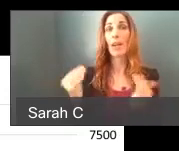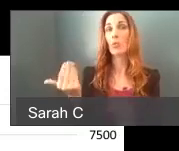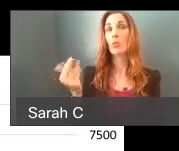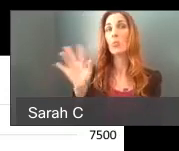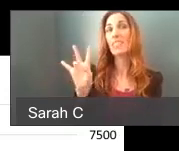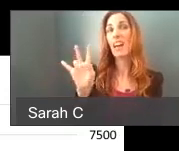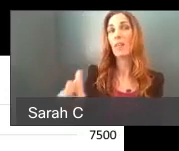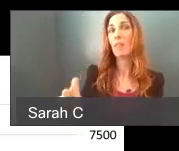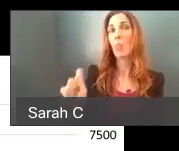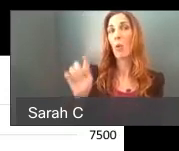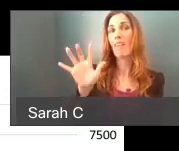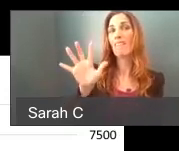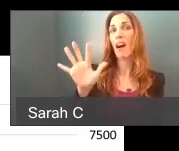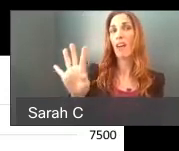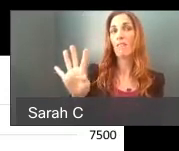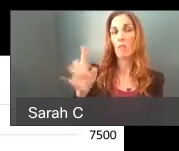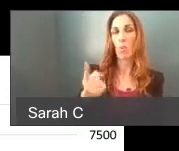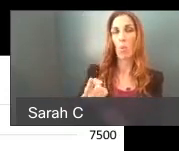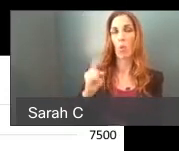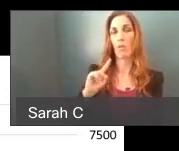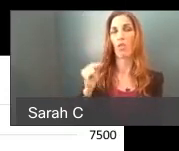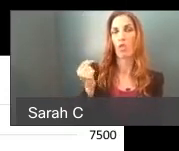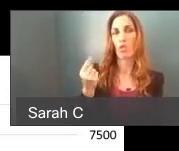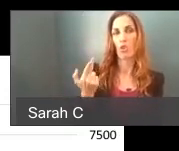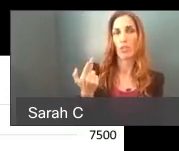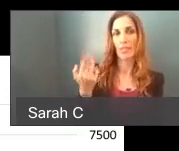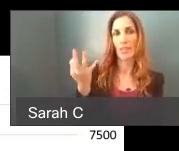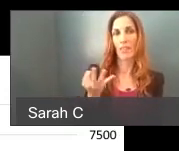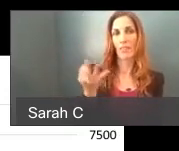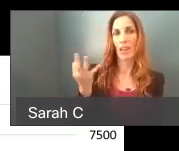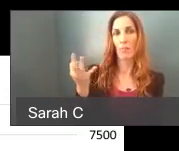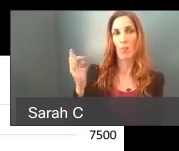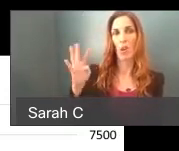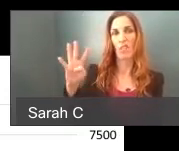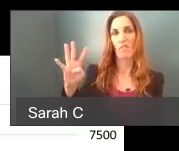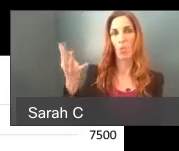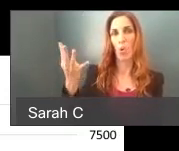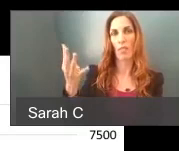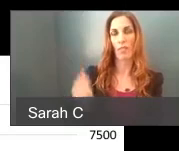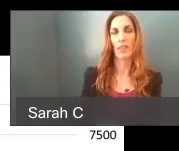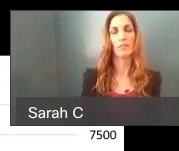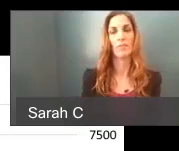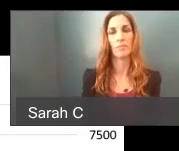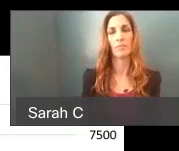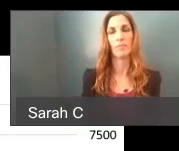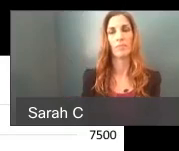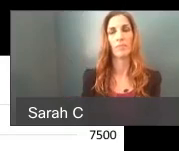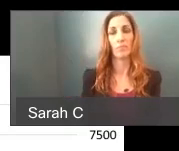as of Thursday, February the 4th. And this is our 14-day positivity graph.